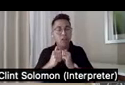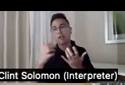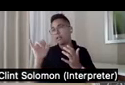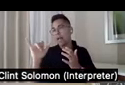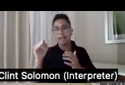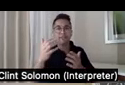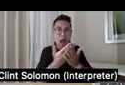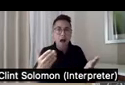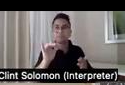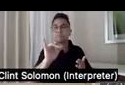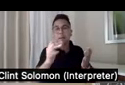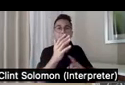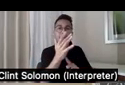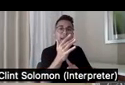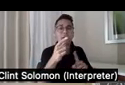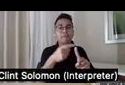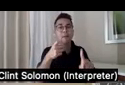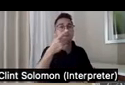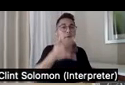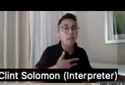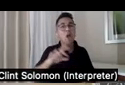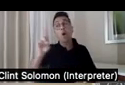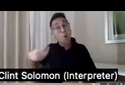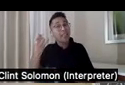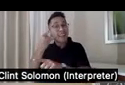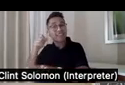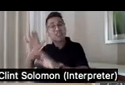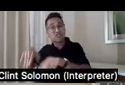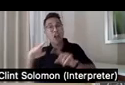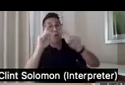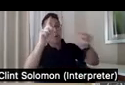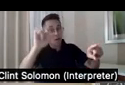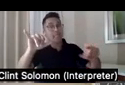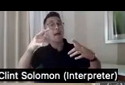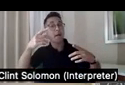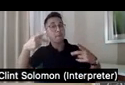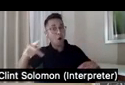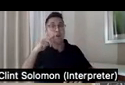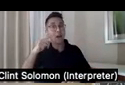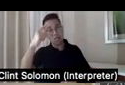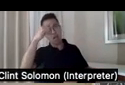the child was attending during that time and found that interesting if that was not the interest then